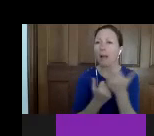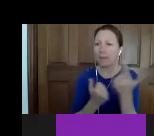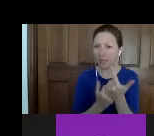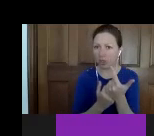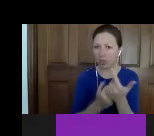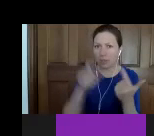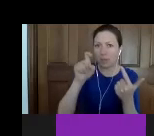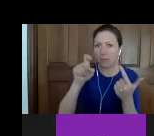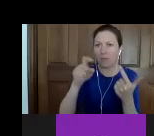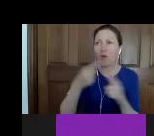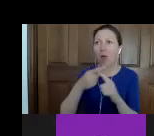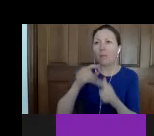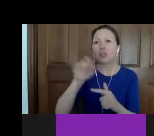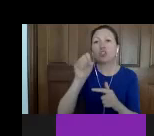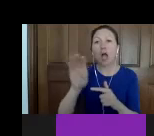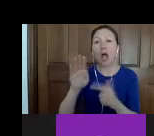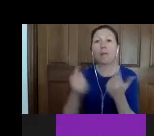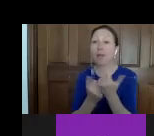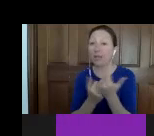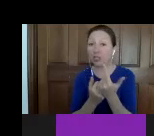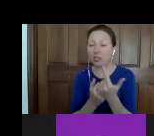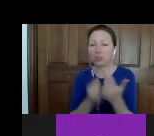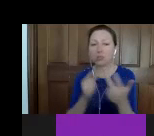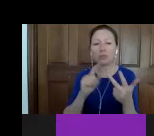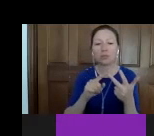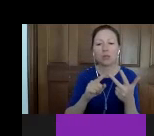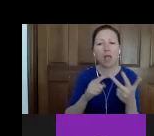and then figure out, is this something that I need to disclose immediately because it